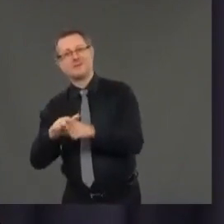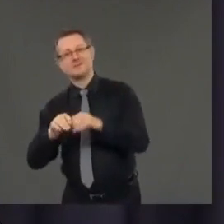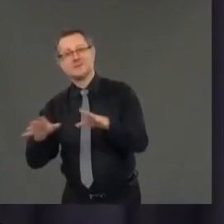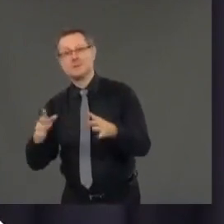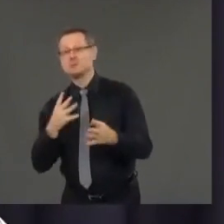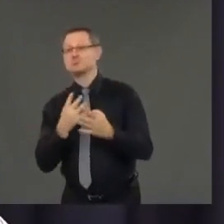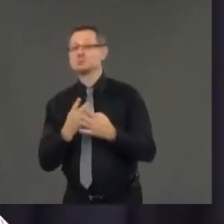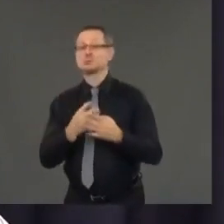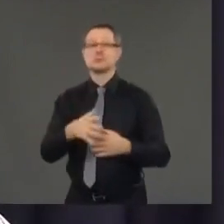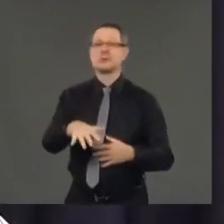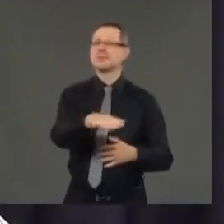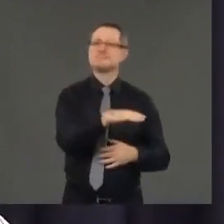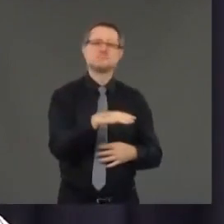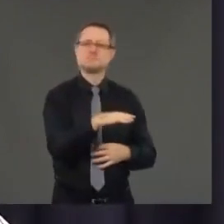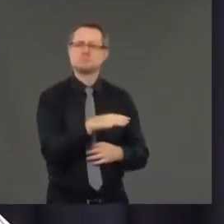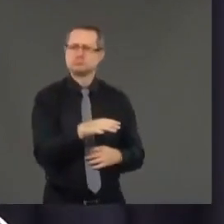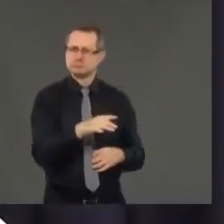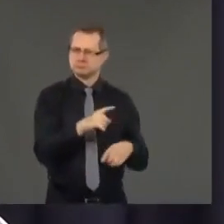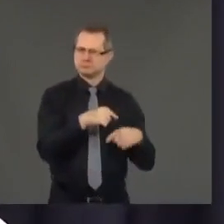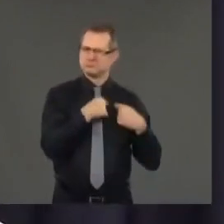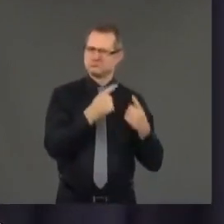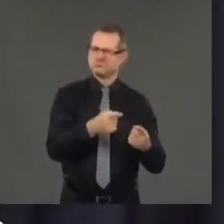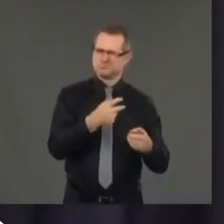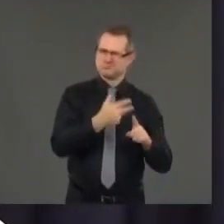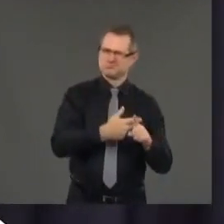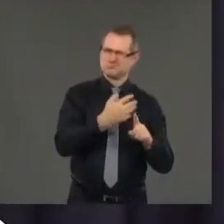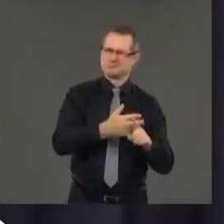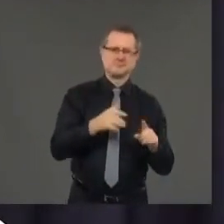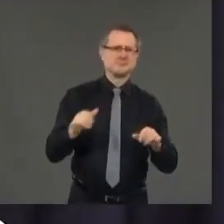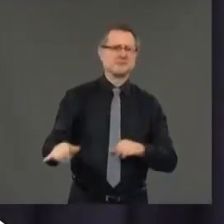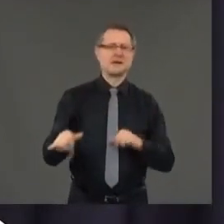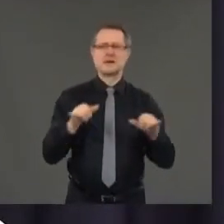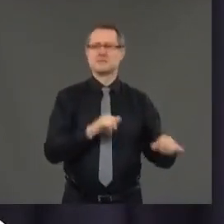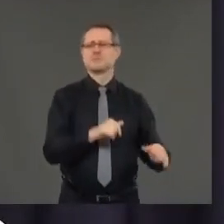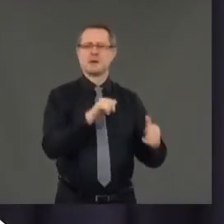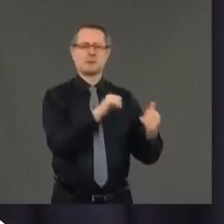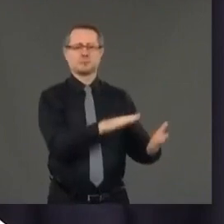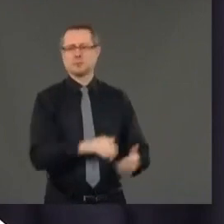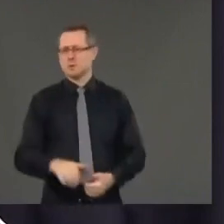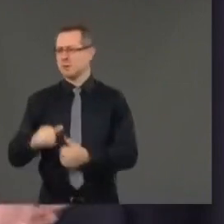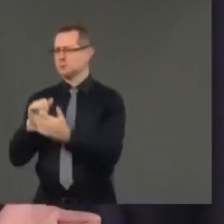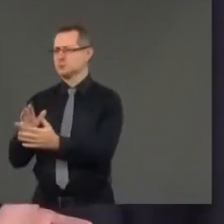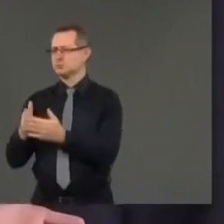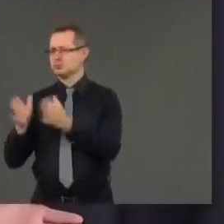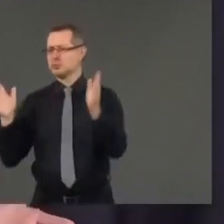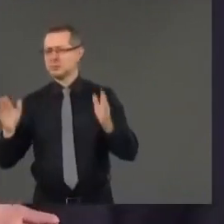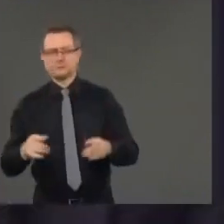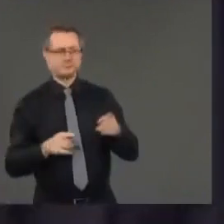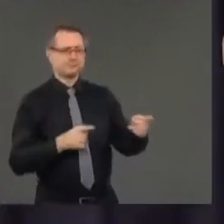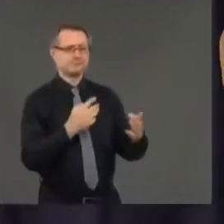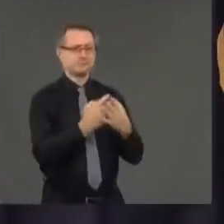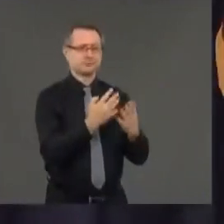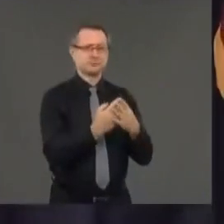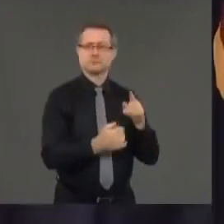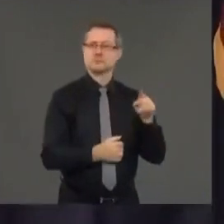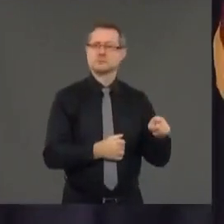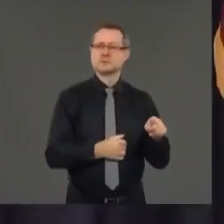THEN QUARANTINED OFF AND THEN MONITORED AS A VIRUS PERSON.